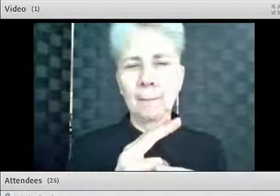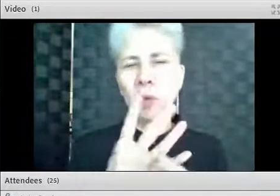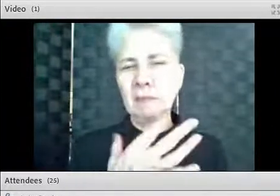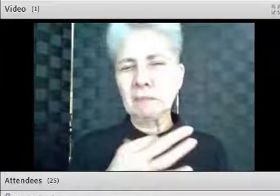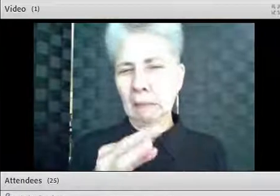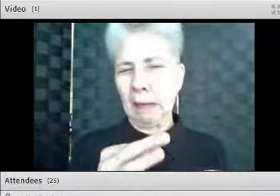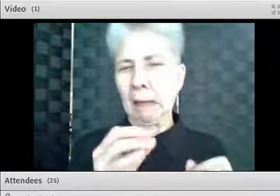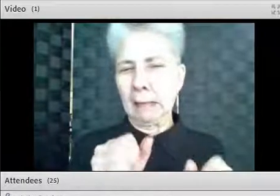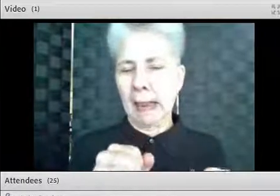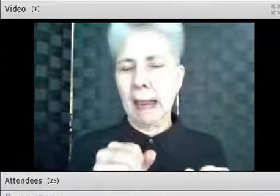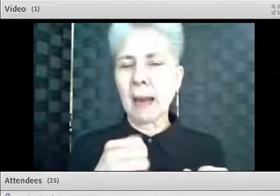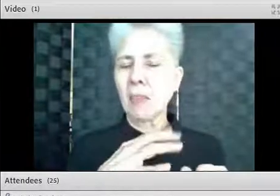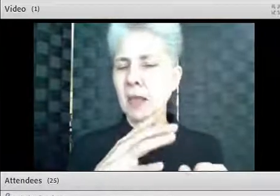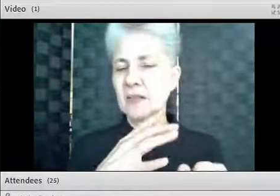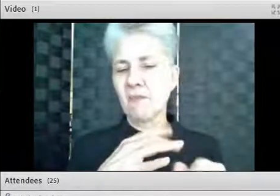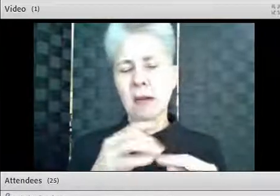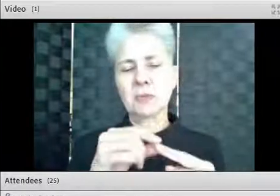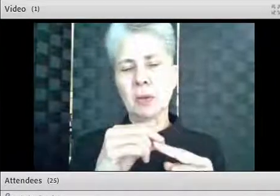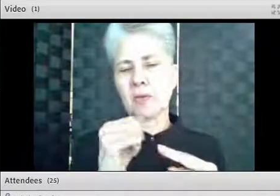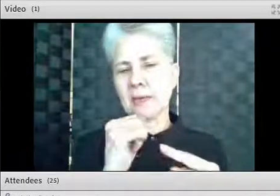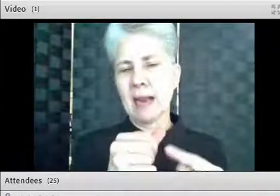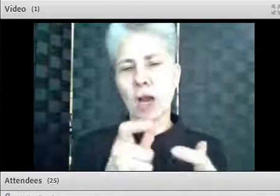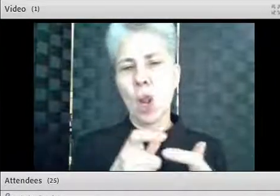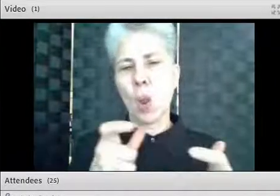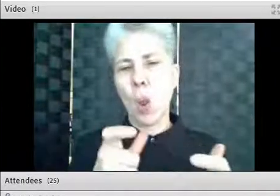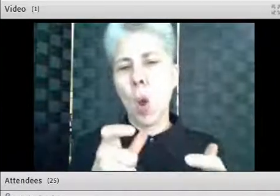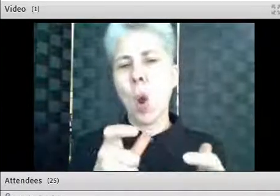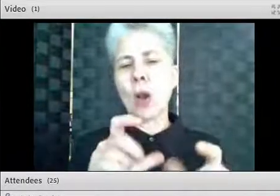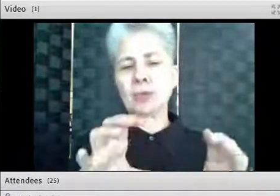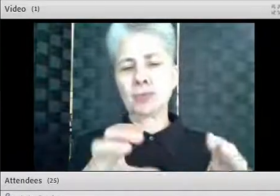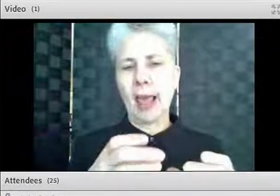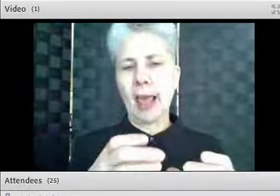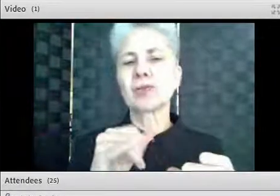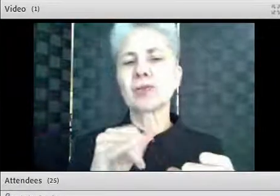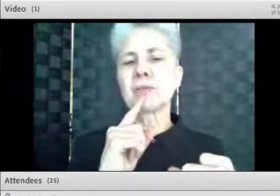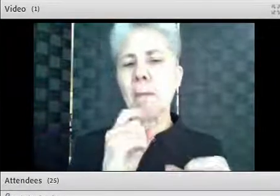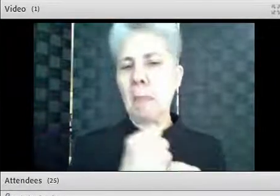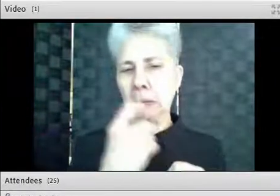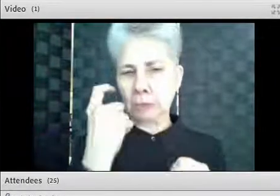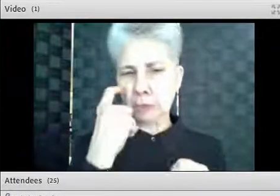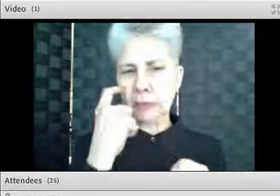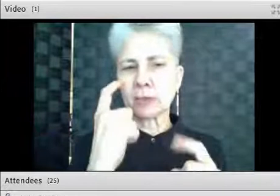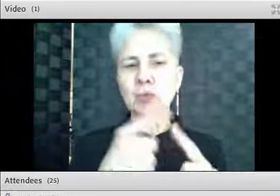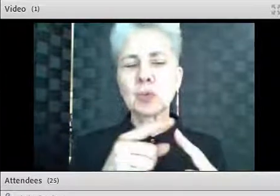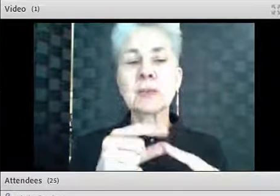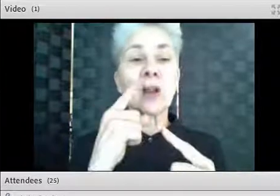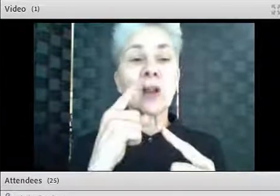especially if it's not a really large collection. It makes sense to, especially for, like, fiction,